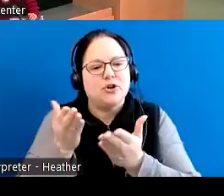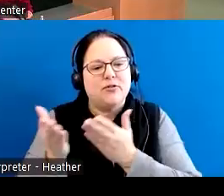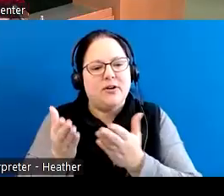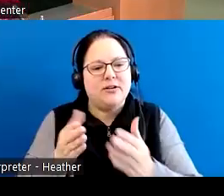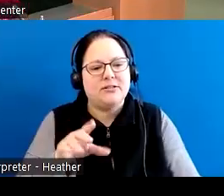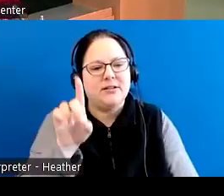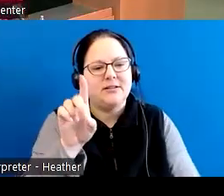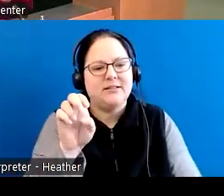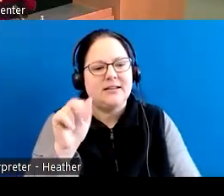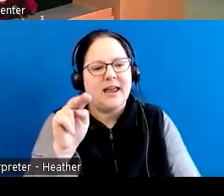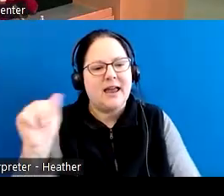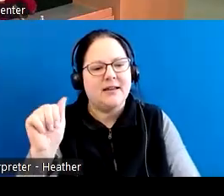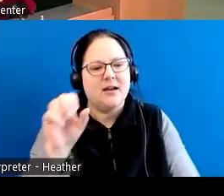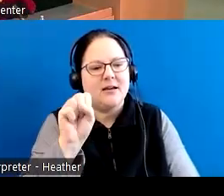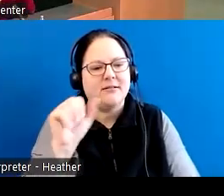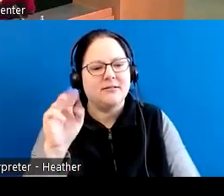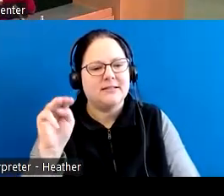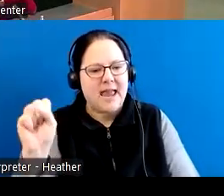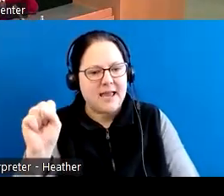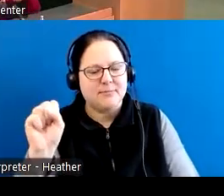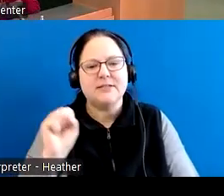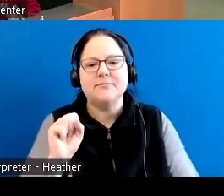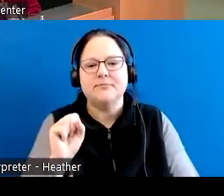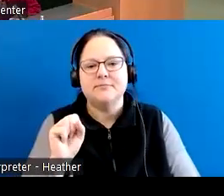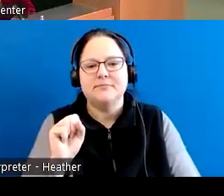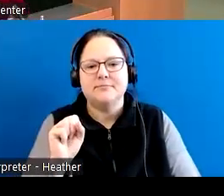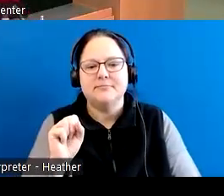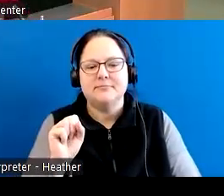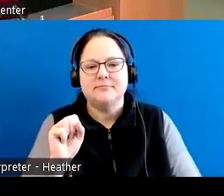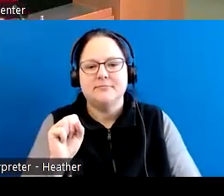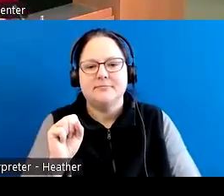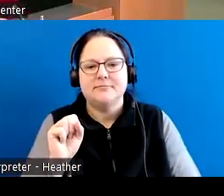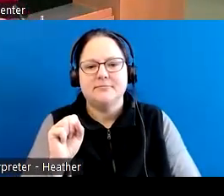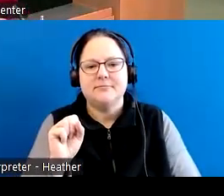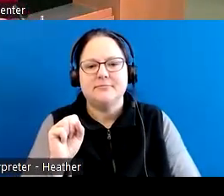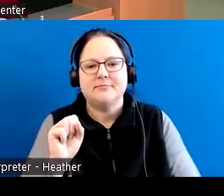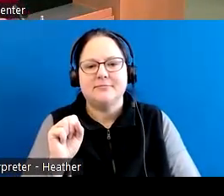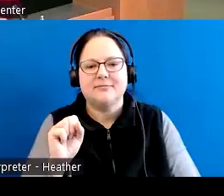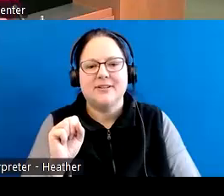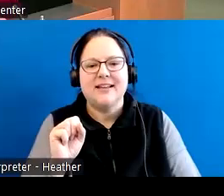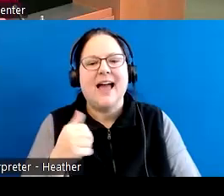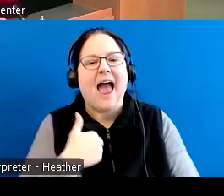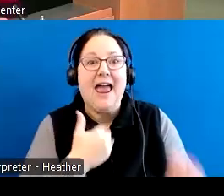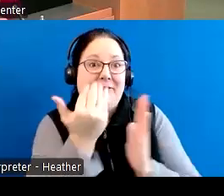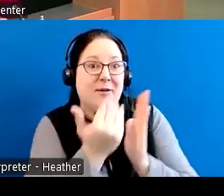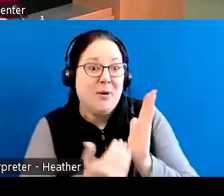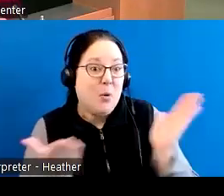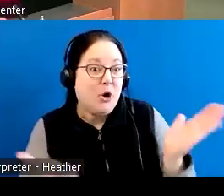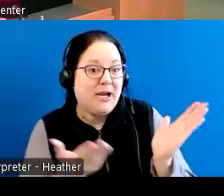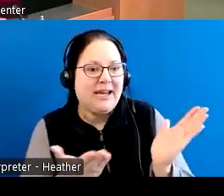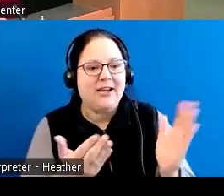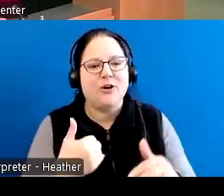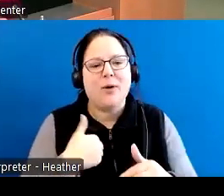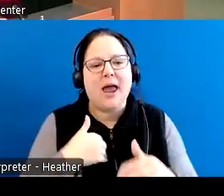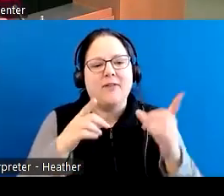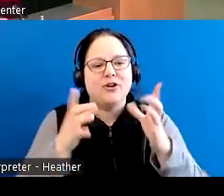We have our we have in order that they're listed here, our medical director, Dr. David Garrison,